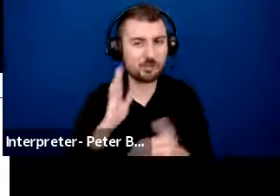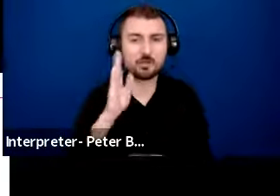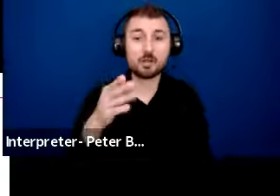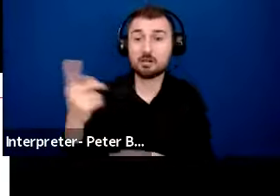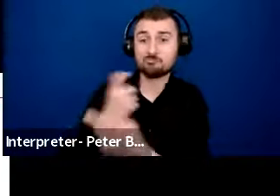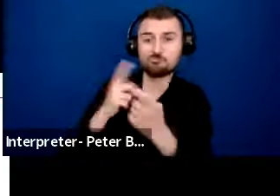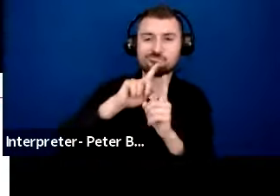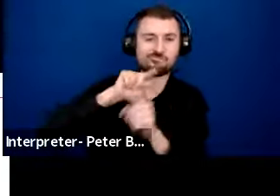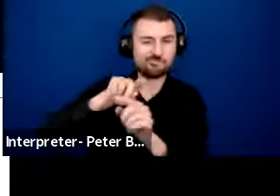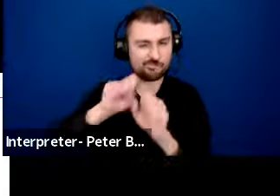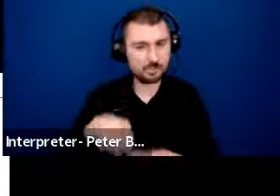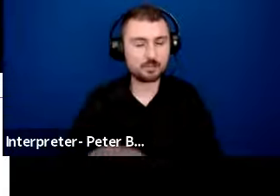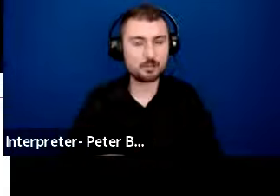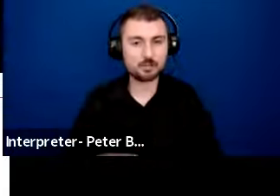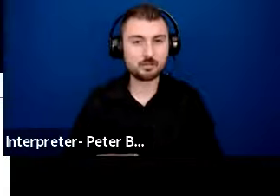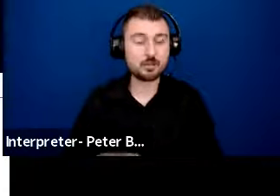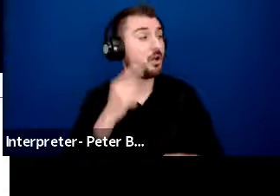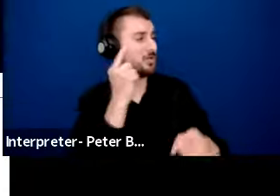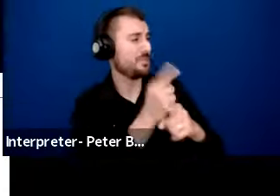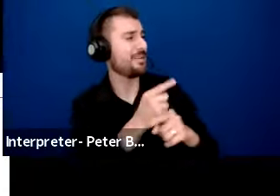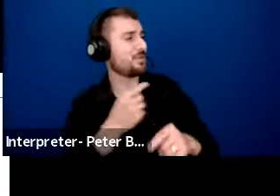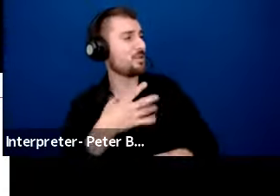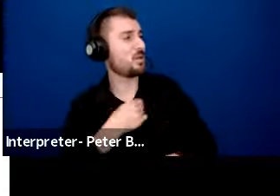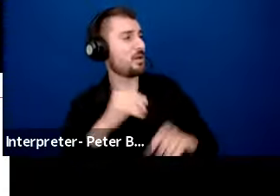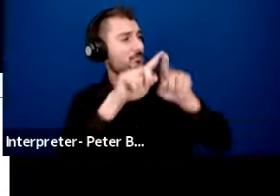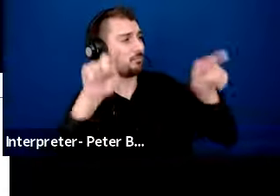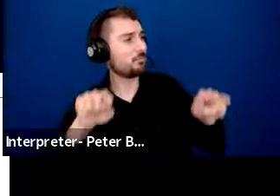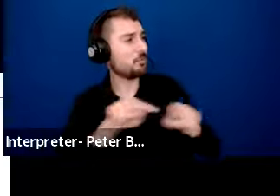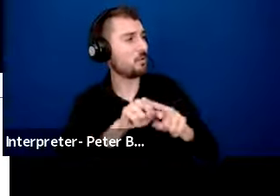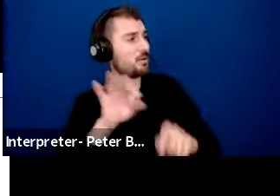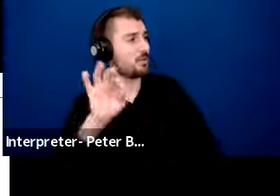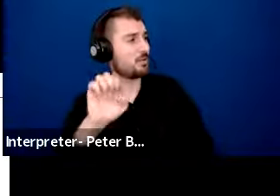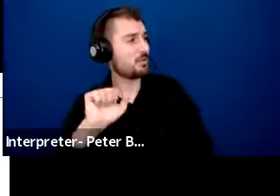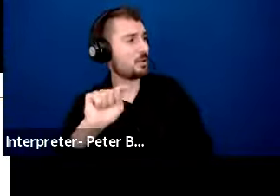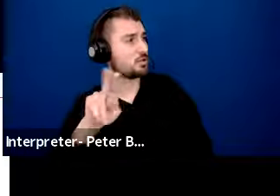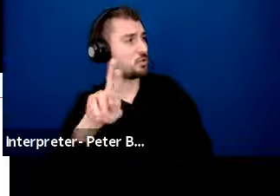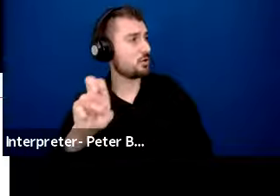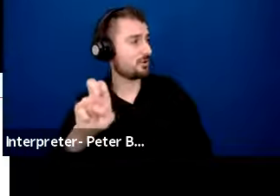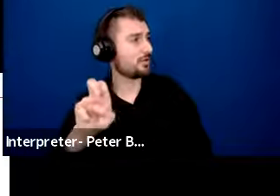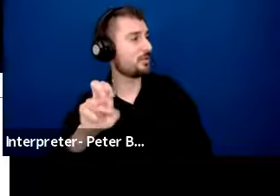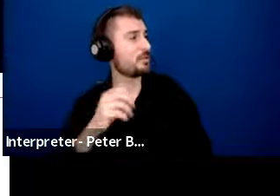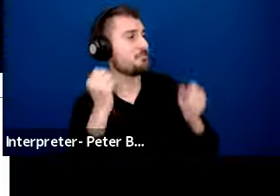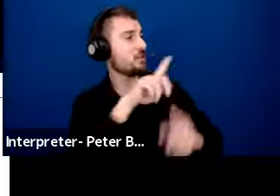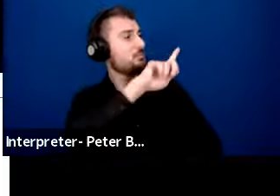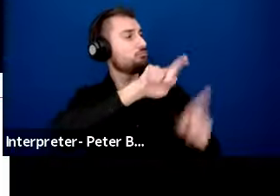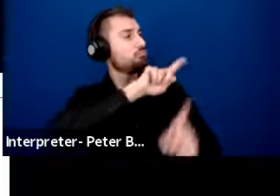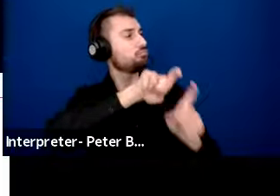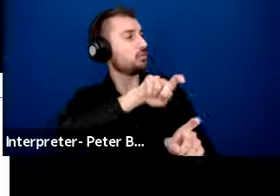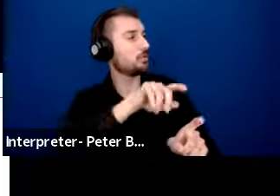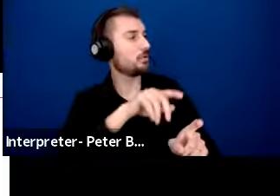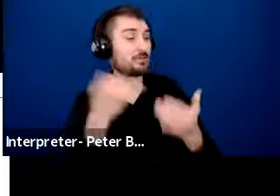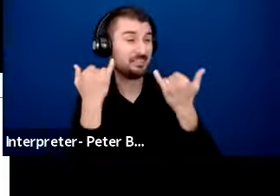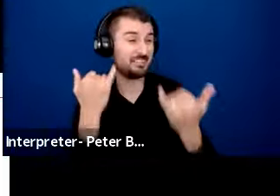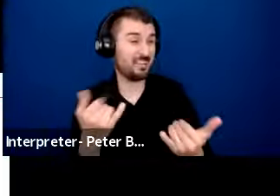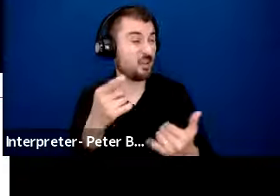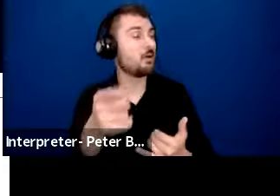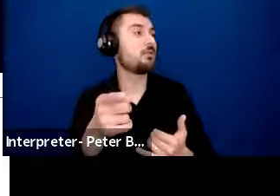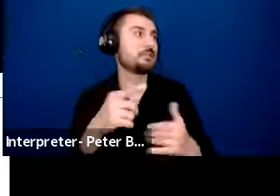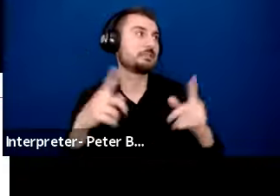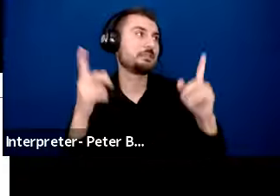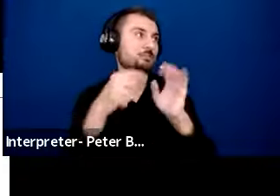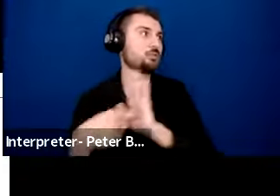Because I don't want to run out of time but definitely we'll get to your questions as soon as we can then. And I think Suzi said we can stay in the Zoom room after the workshop ends so if you want to hang out I'll definitely stick around to answer some of those specific questions.